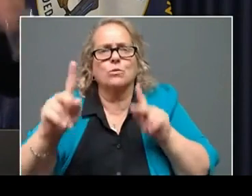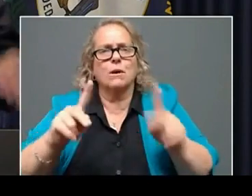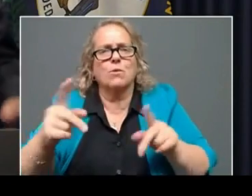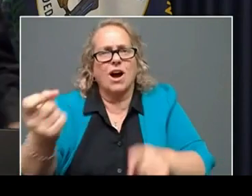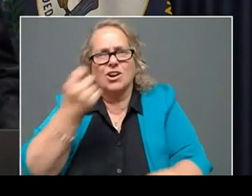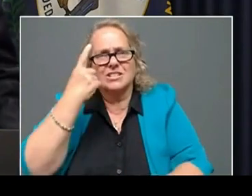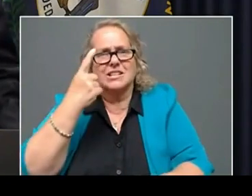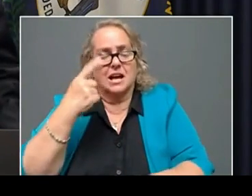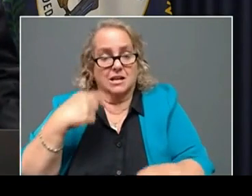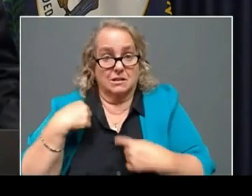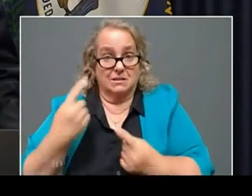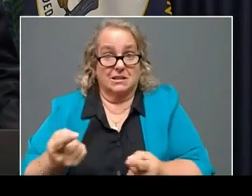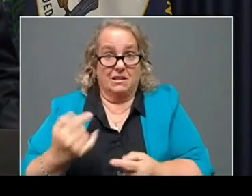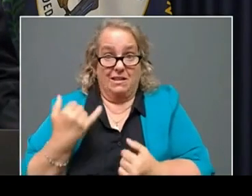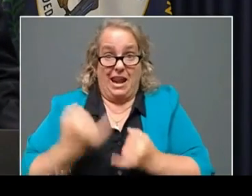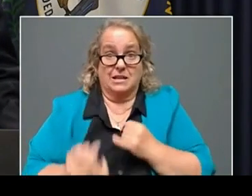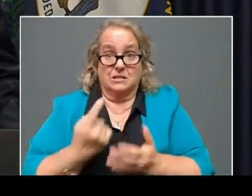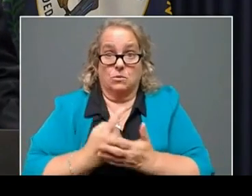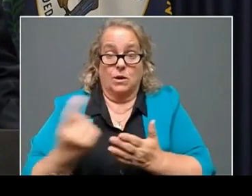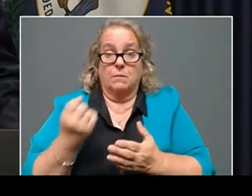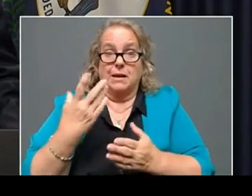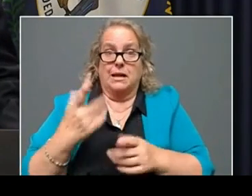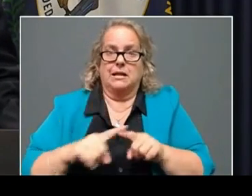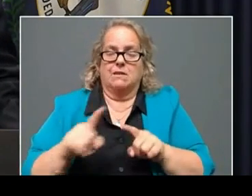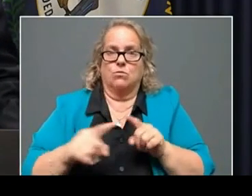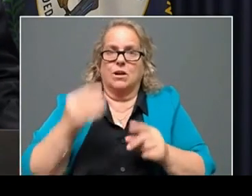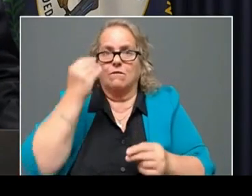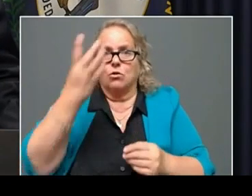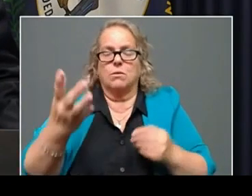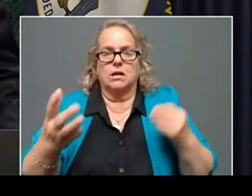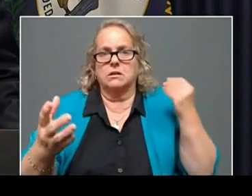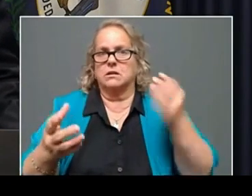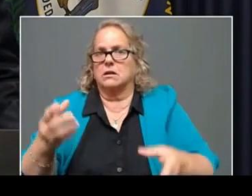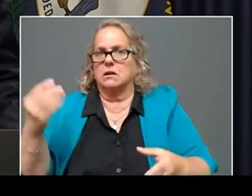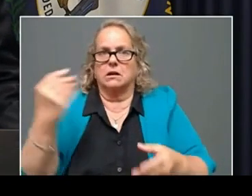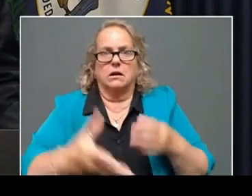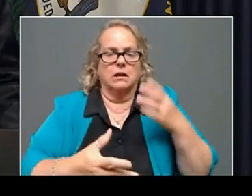different things going on is information, real information, factual